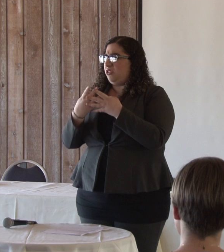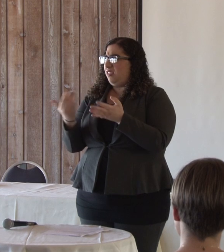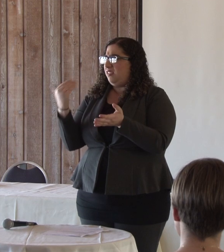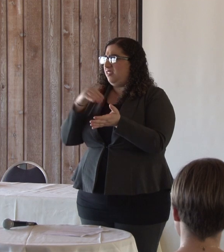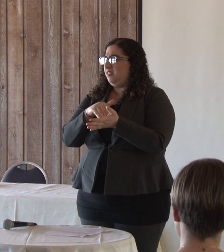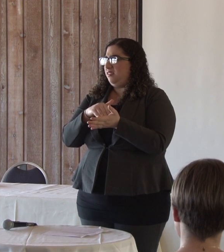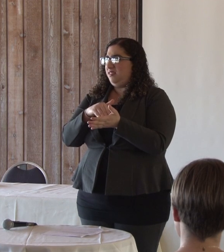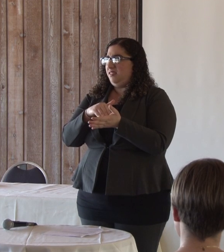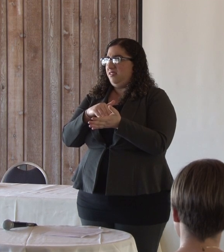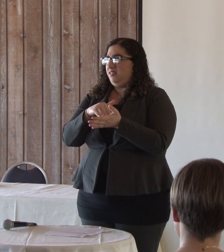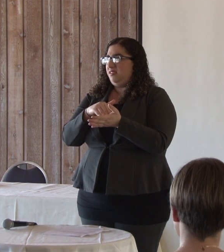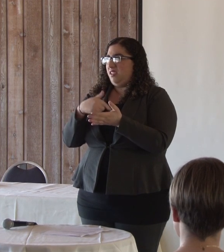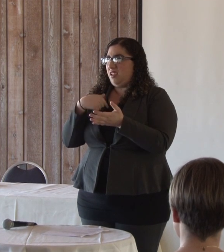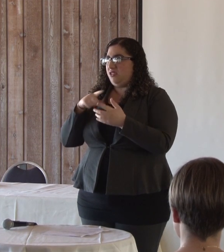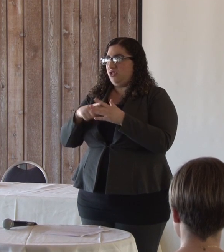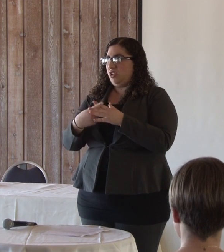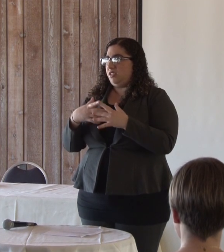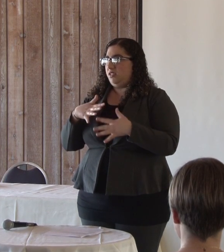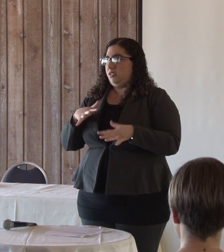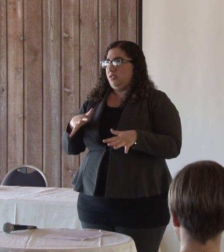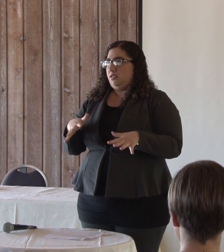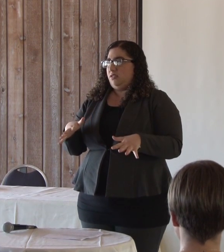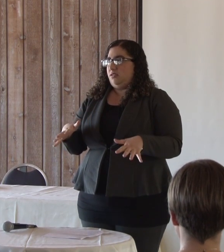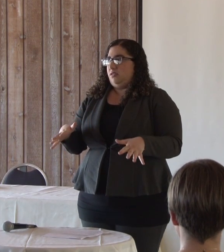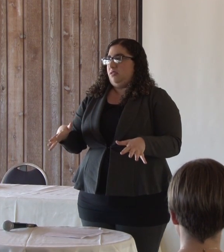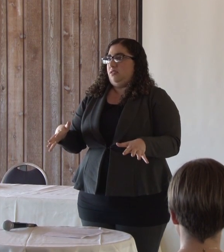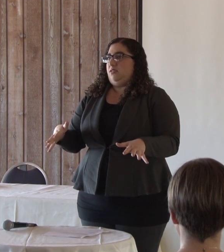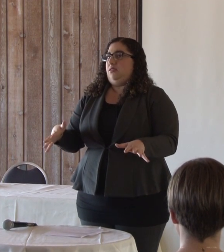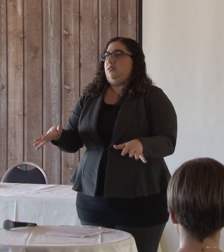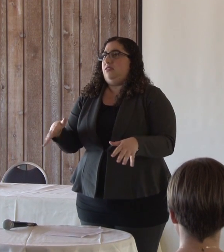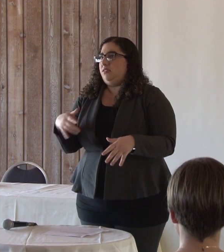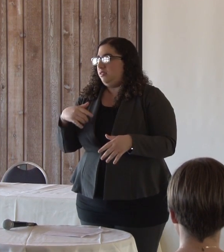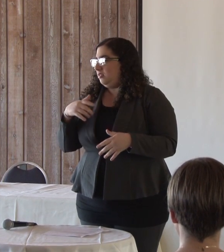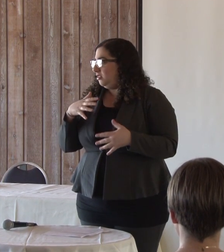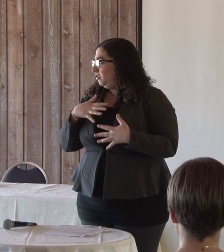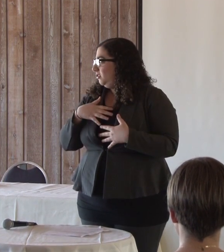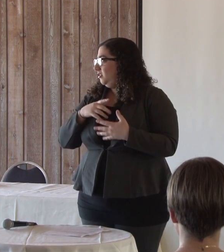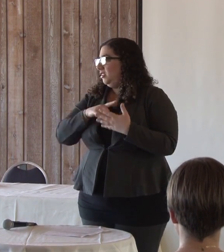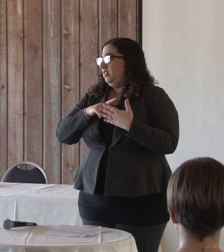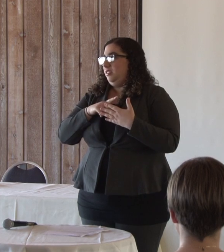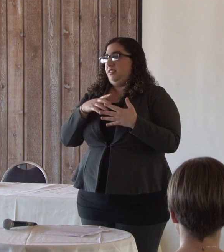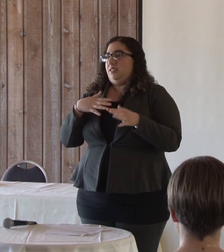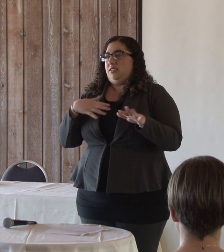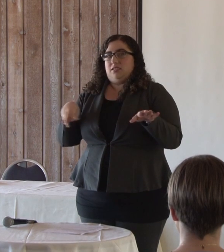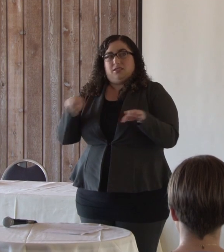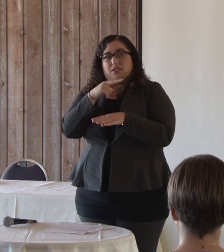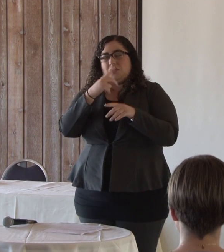being alone and they closed the door. They left me in this box. Feeling like I was imprisoned. I'm